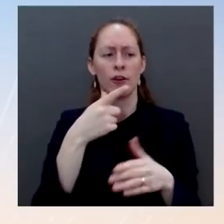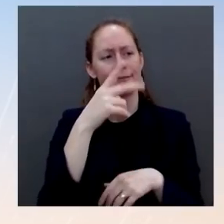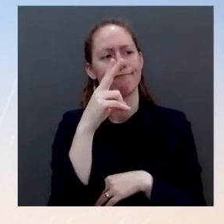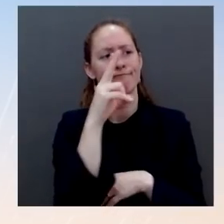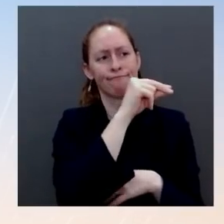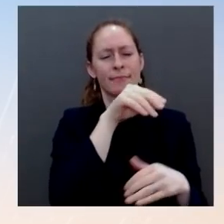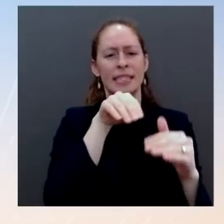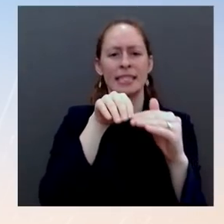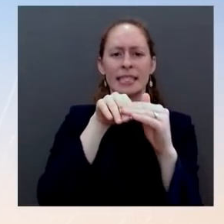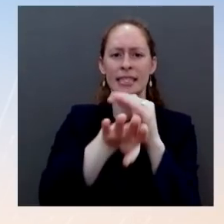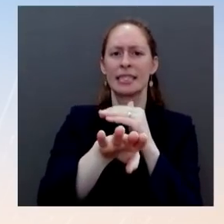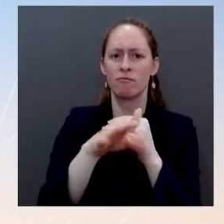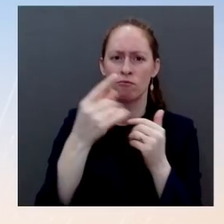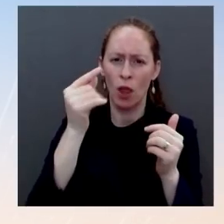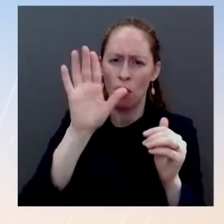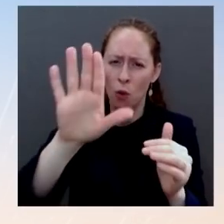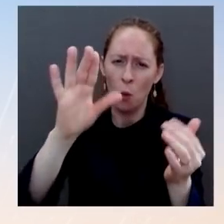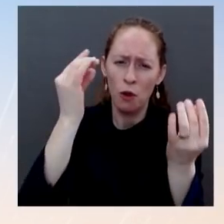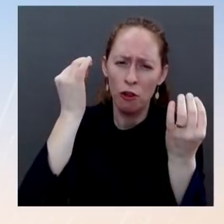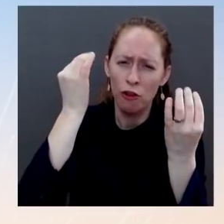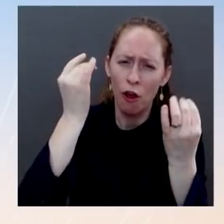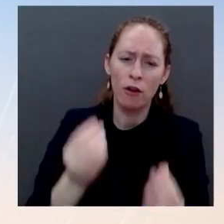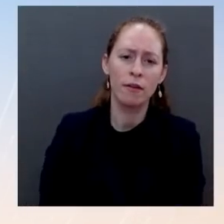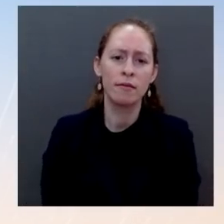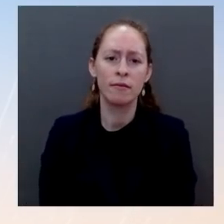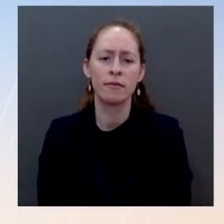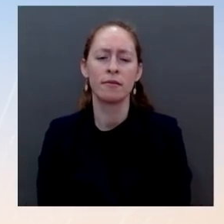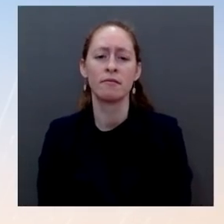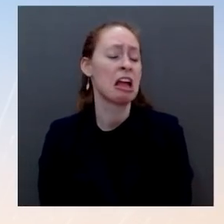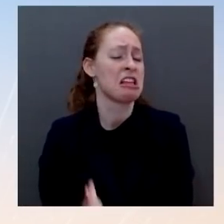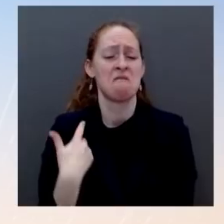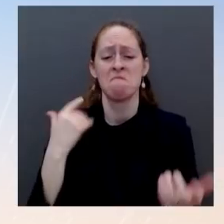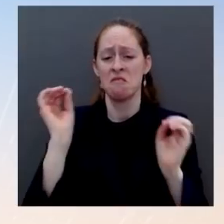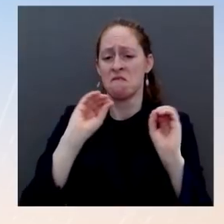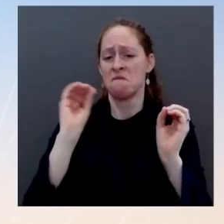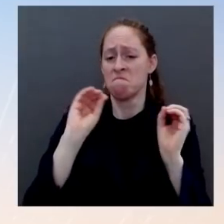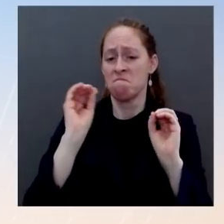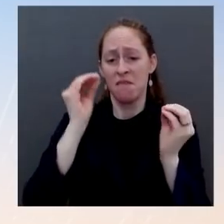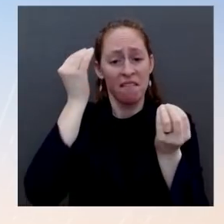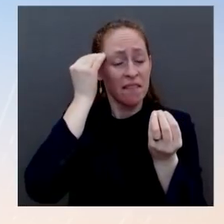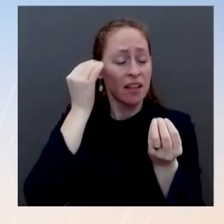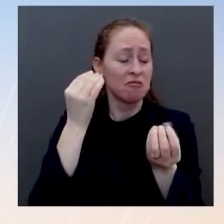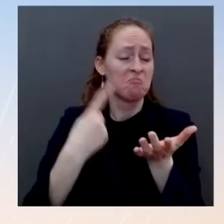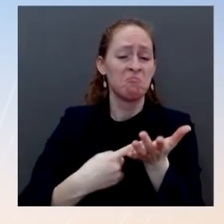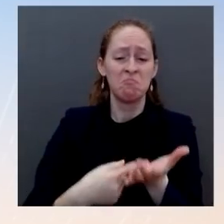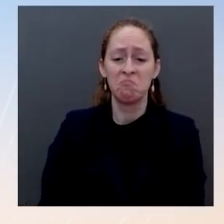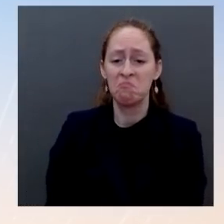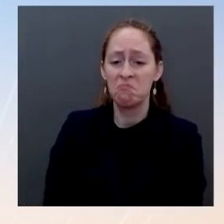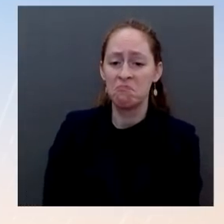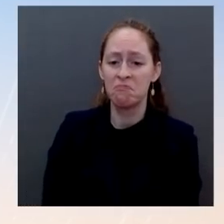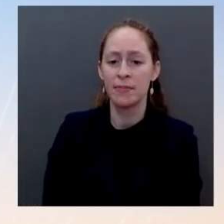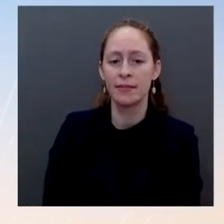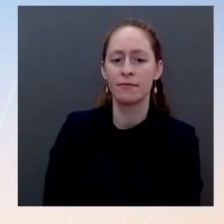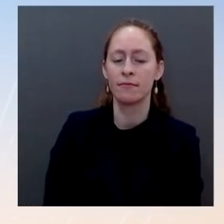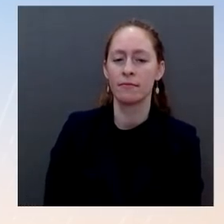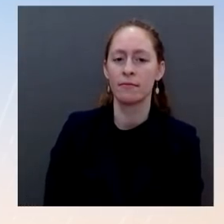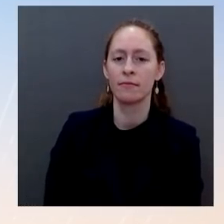received about 2,400 courses of antibody therapy, which, given the Omicron surge, is not going to meet demand.